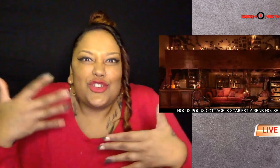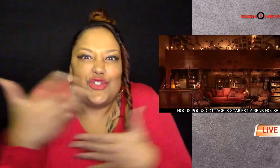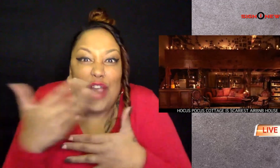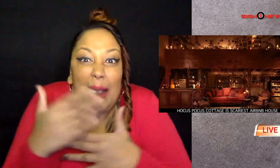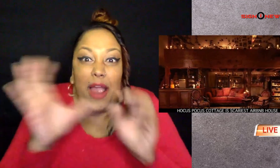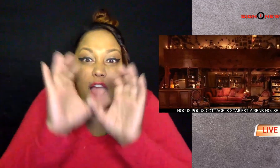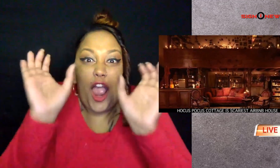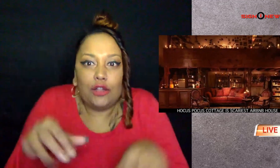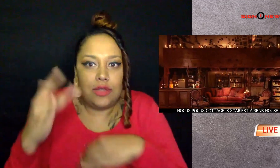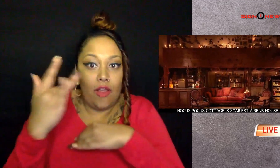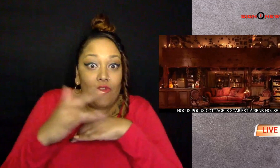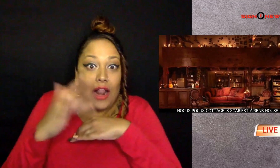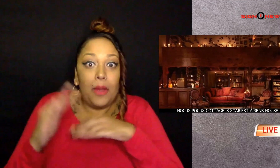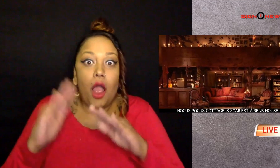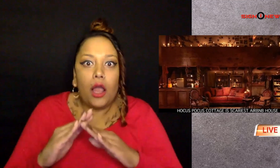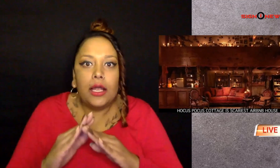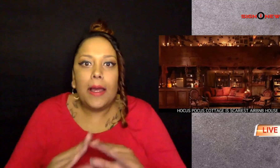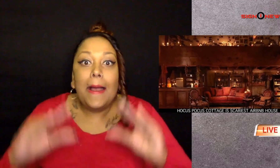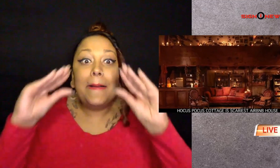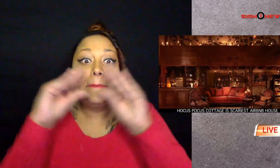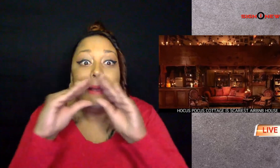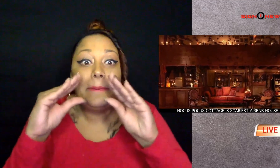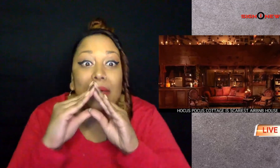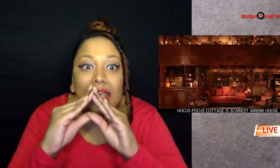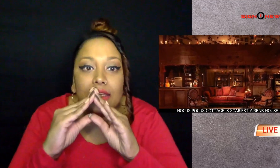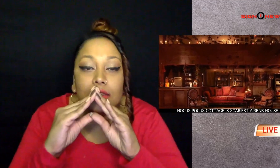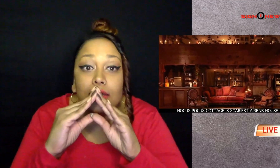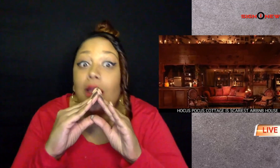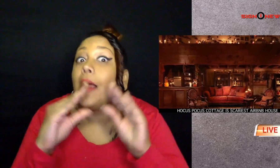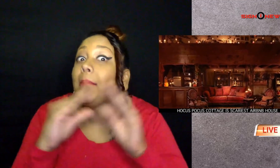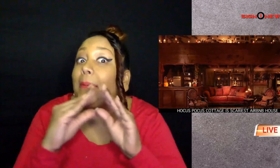the creepy cottage is available on AirBnB